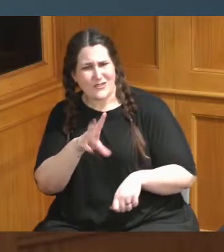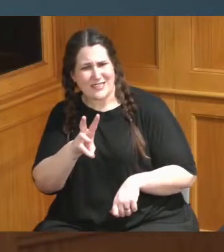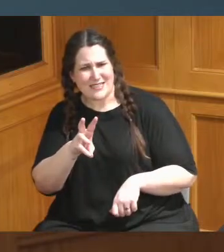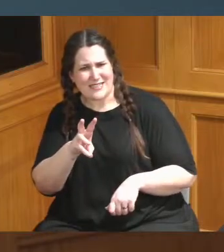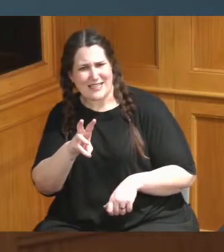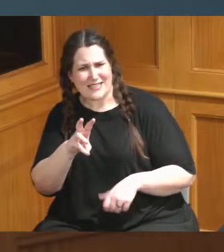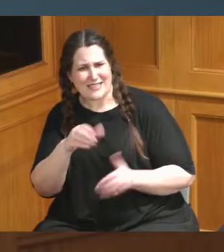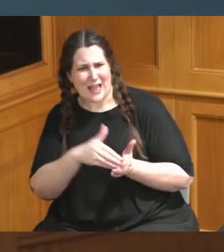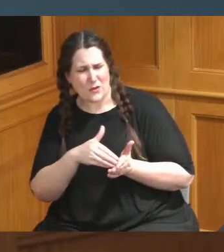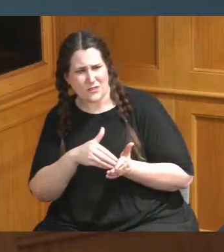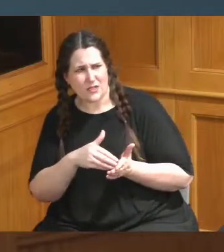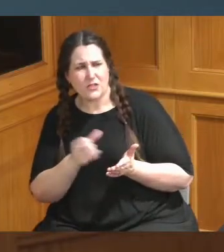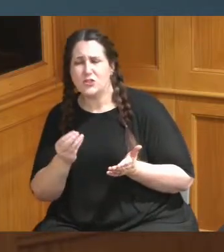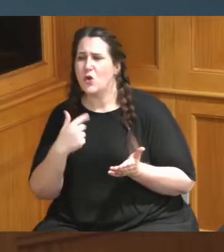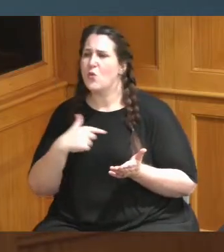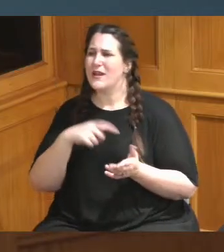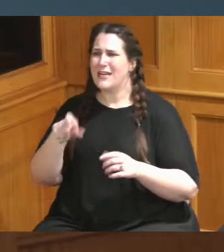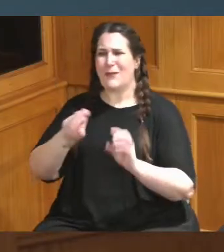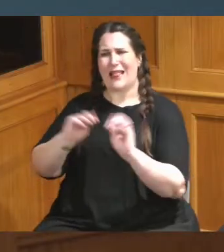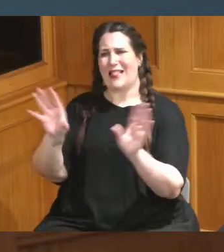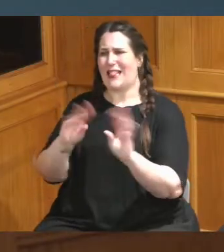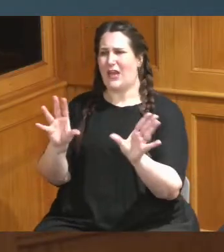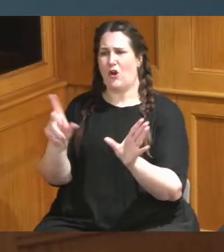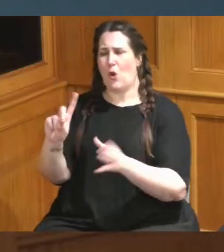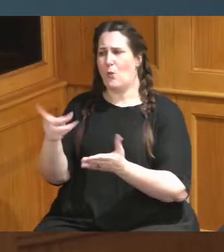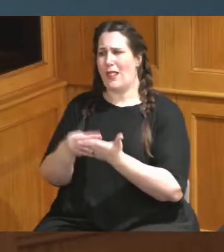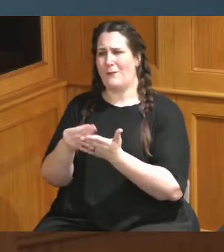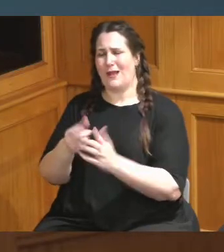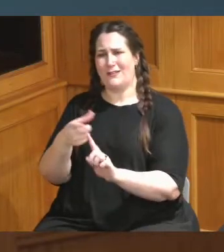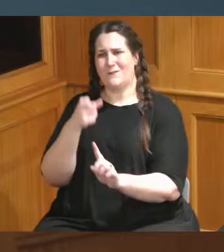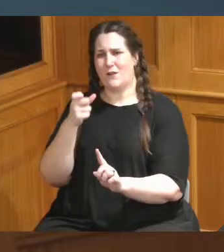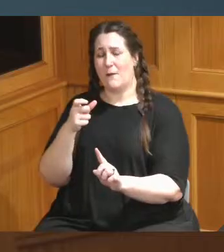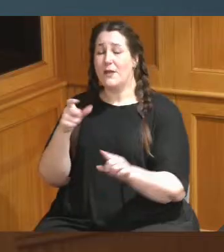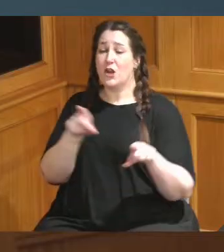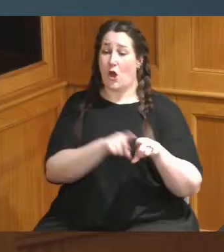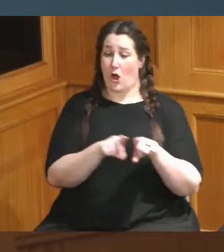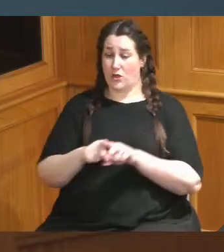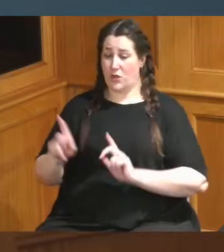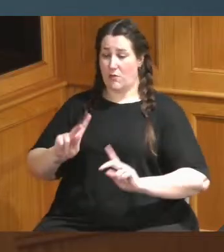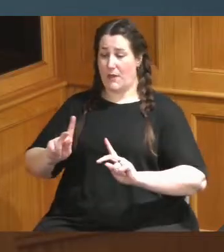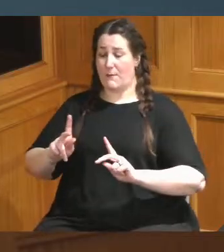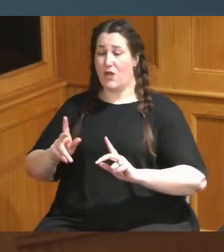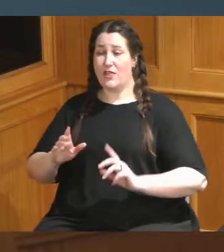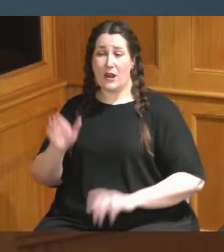I think we need to be very clear. and I also said that the people that are listening and watching,